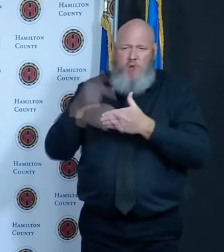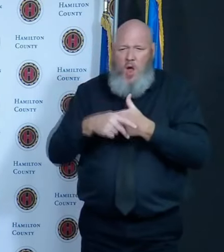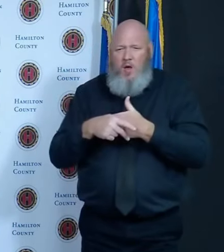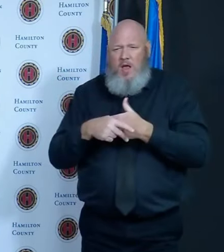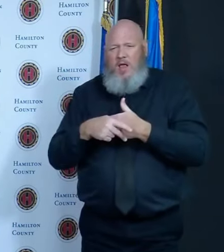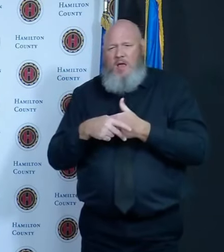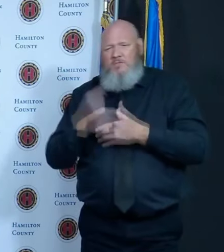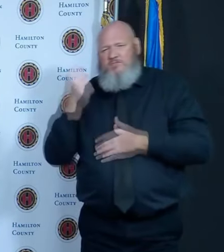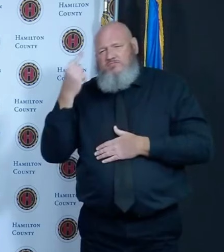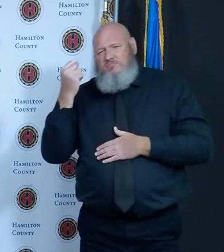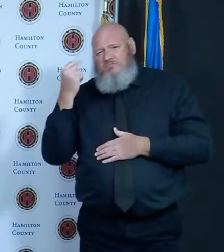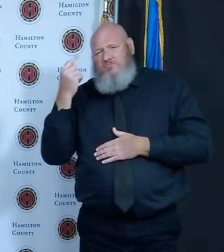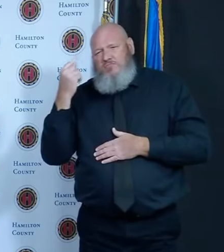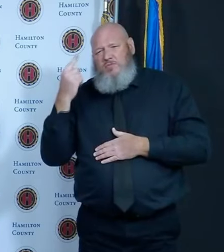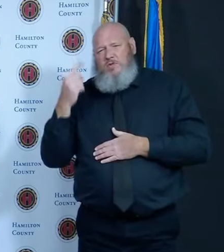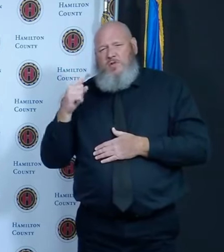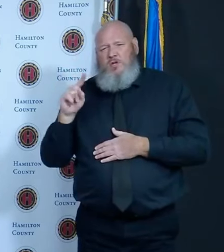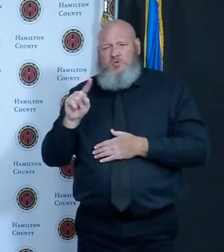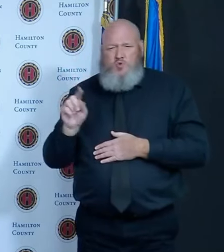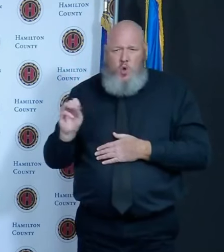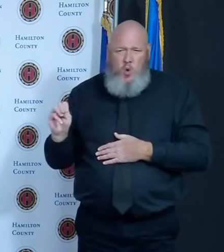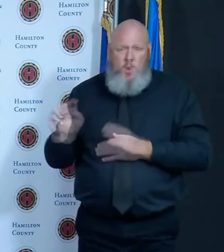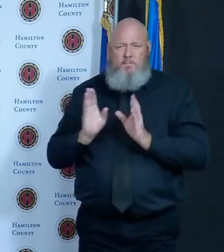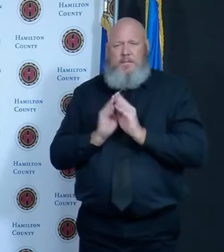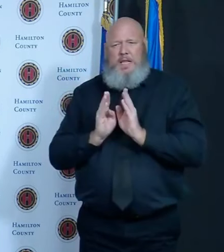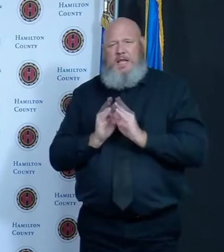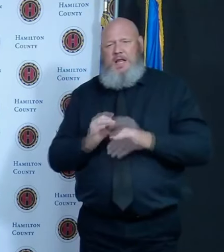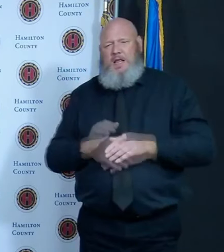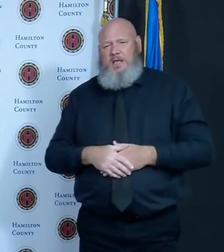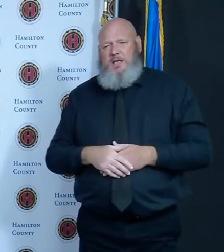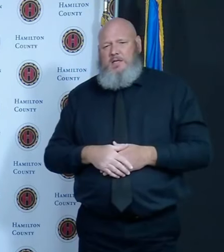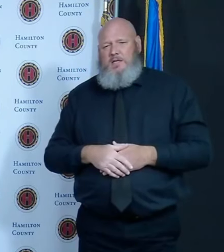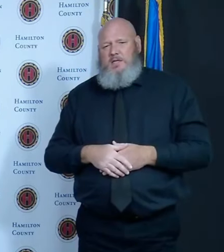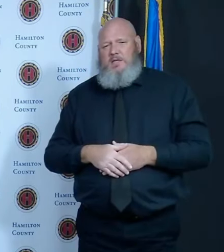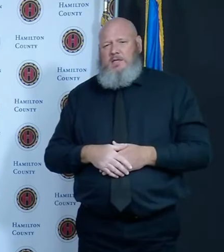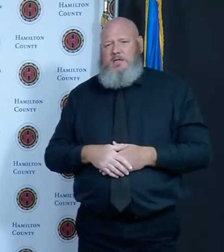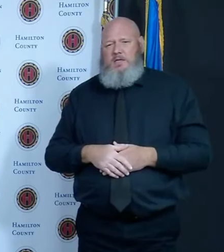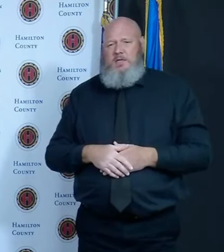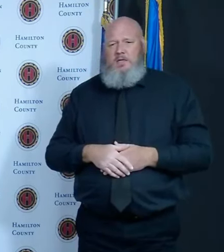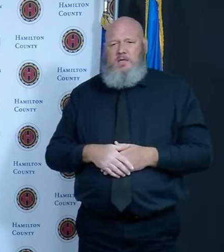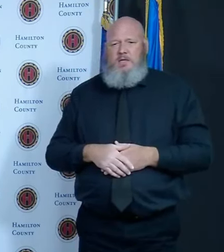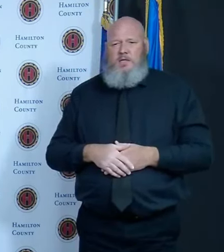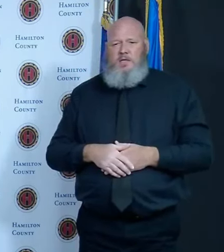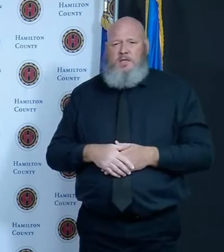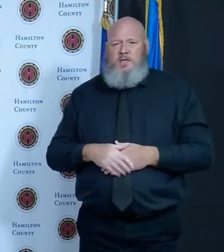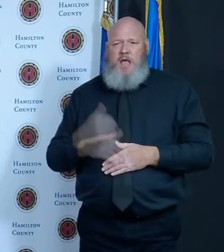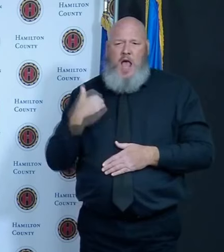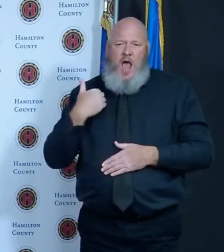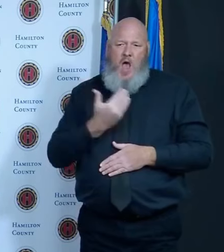primarily our in back-office which certifies businesses for the state of